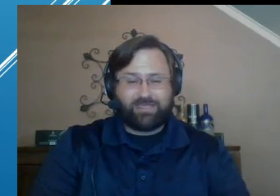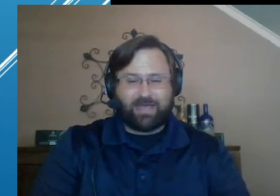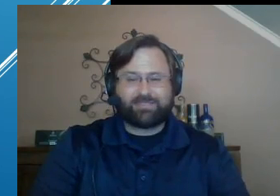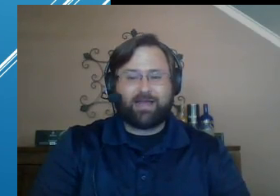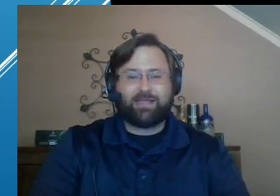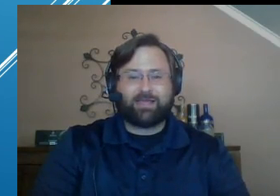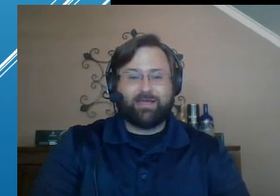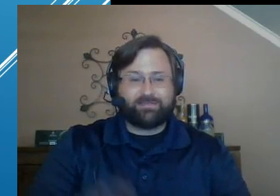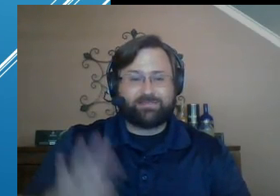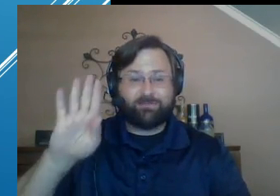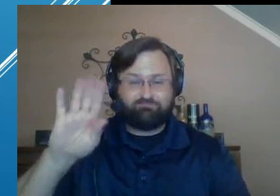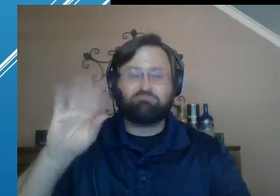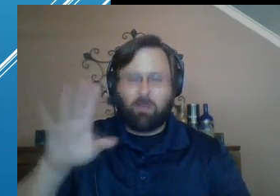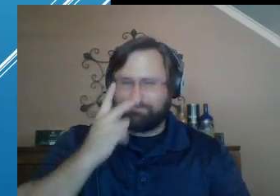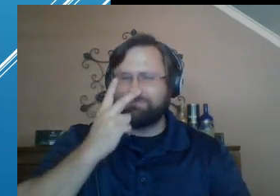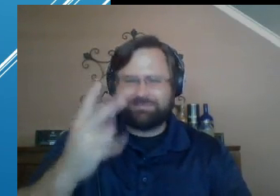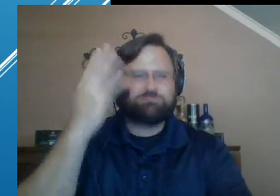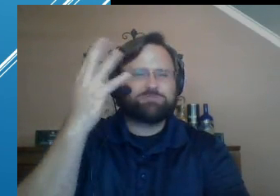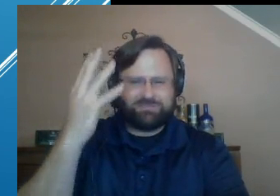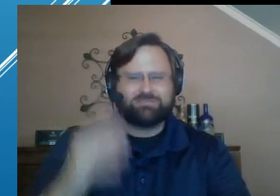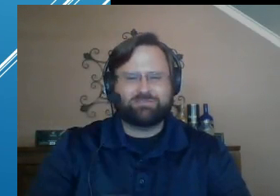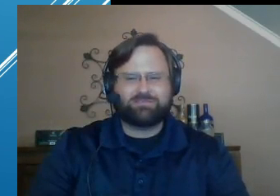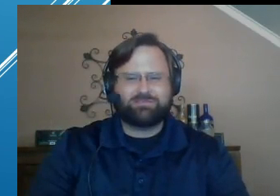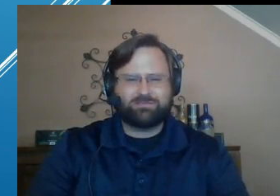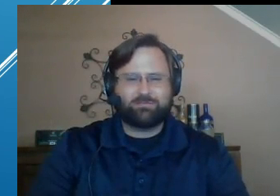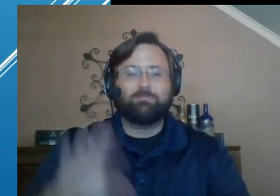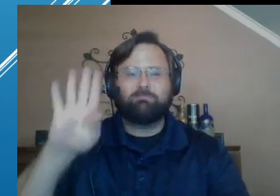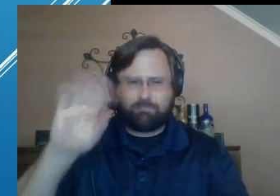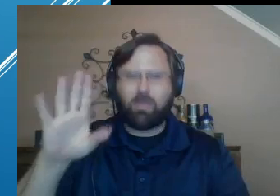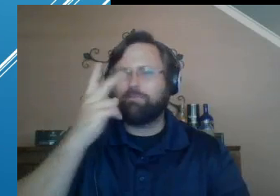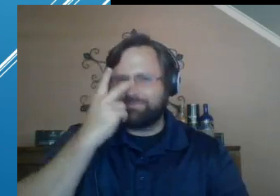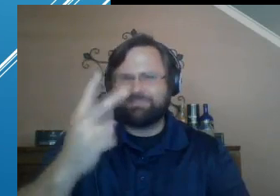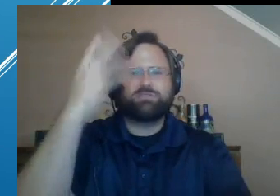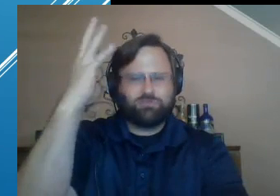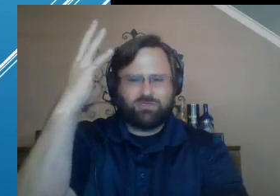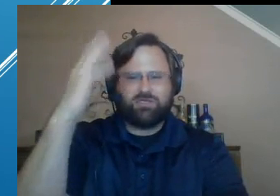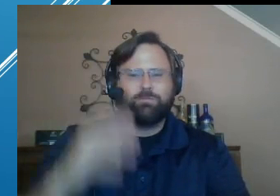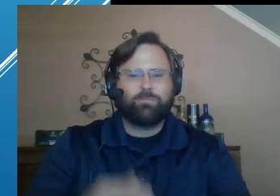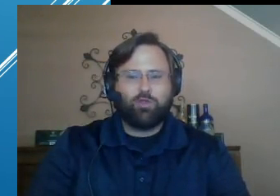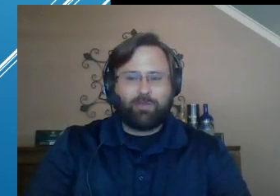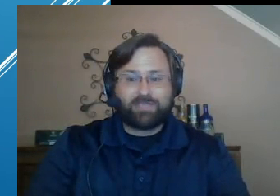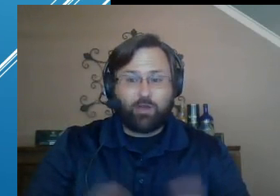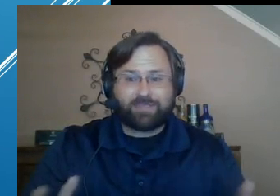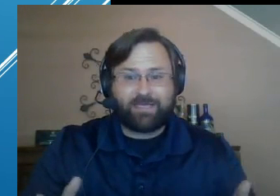see that sign like this you might say no that's